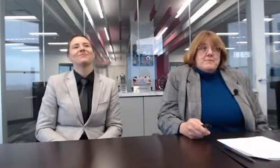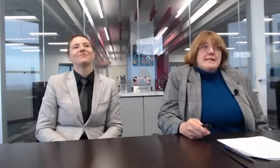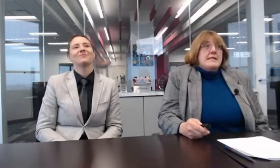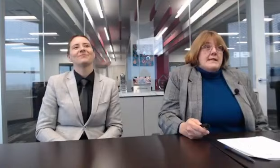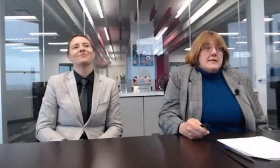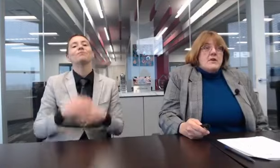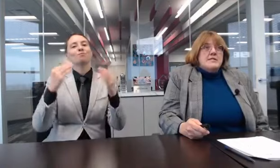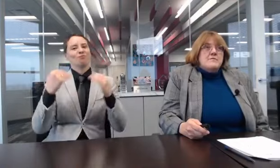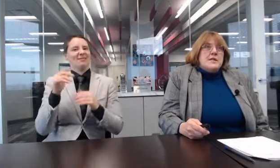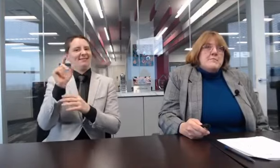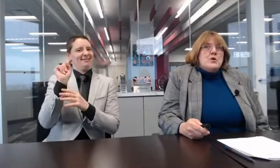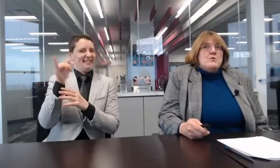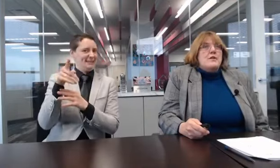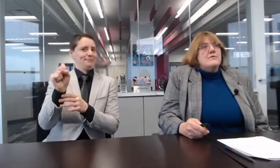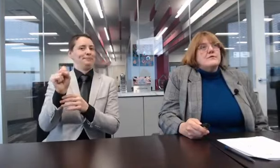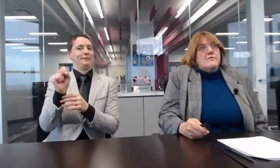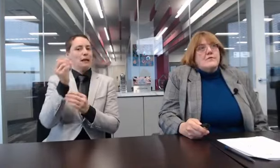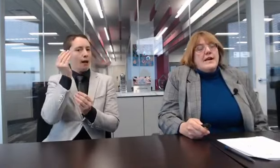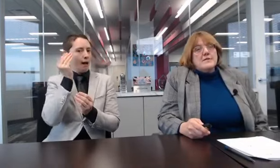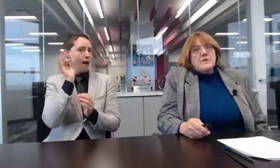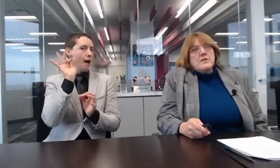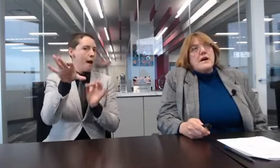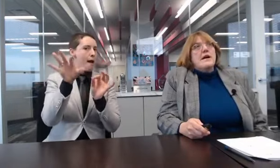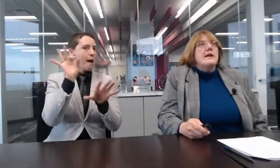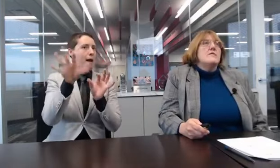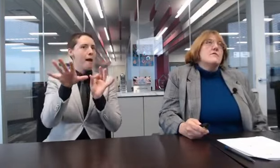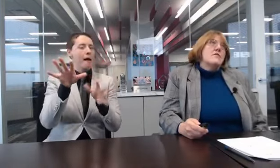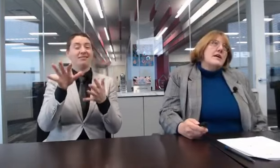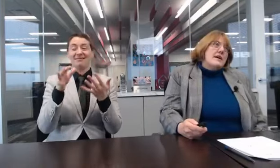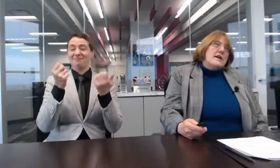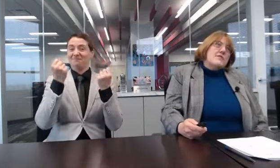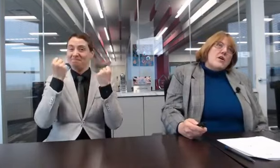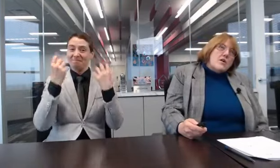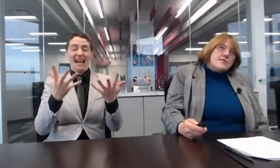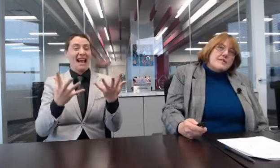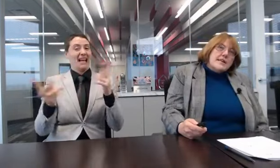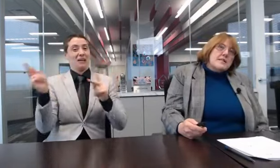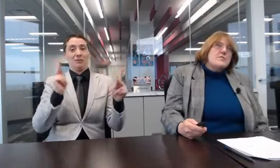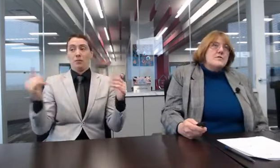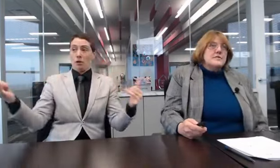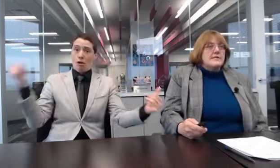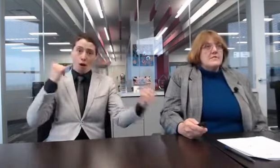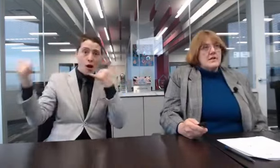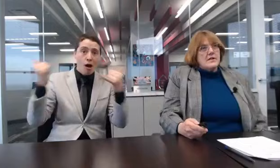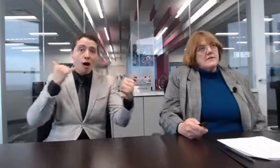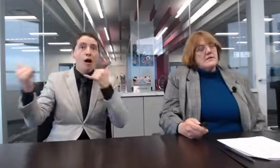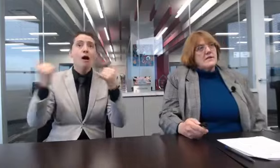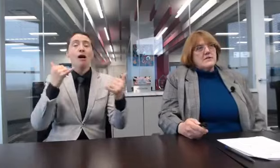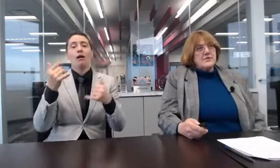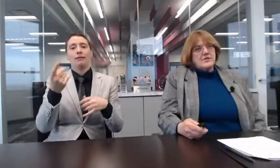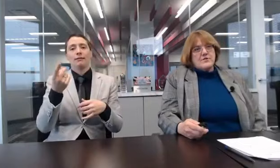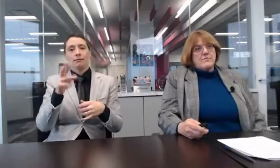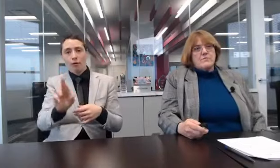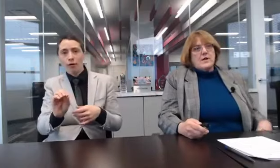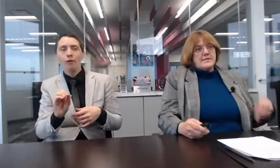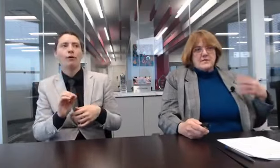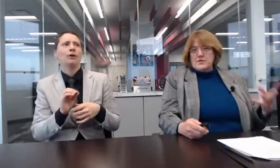We get a lot of calls from people who are, don't know how to apply or have called their County Boards and they're not, they're not sure what to do